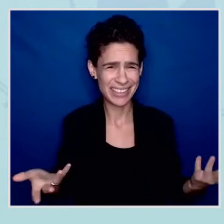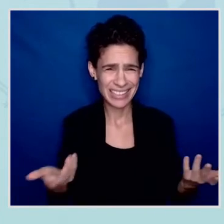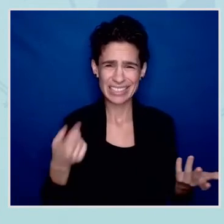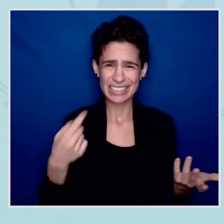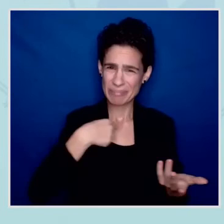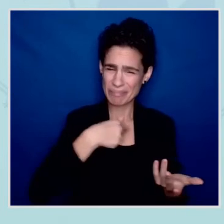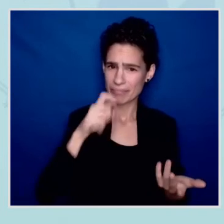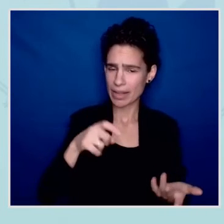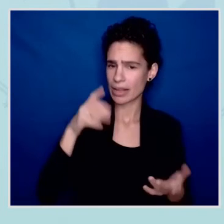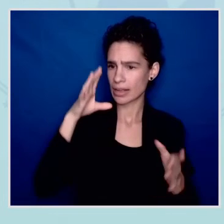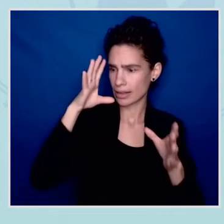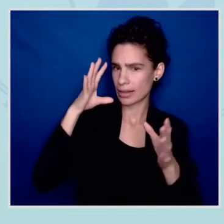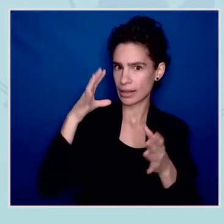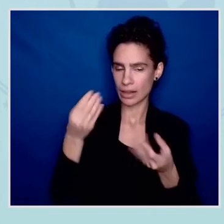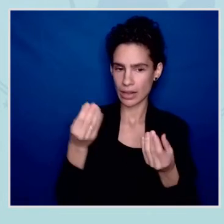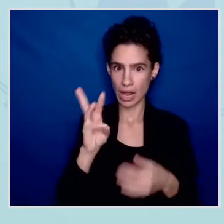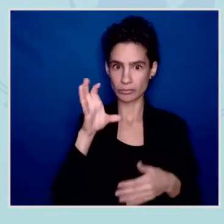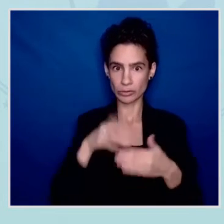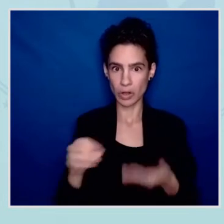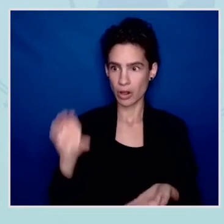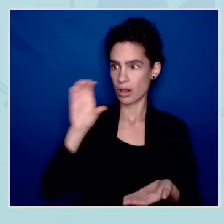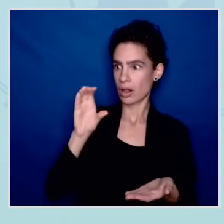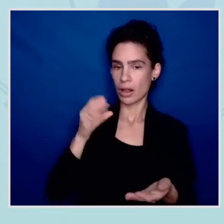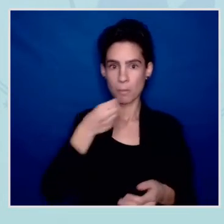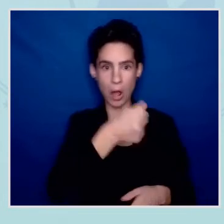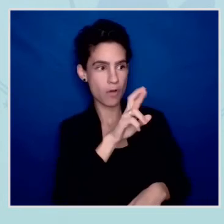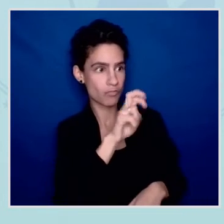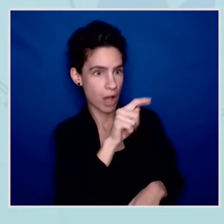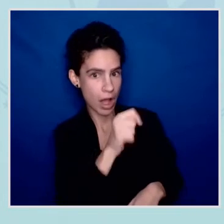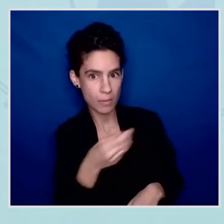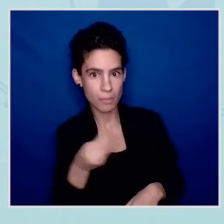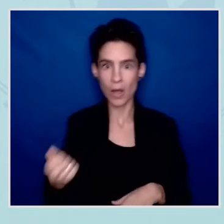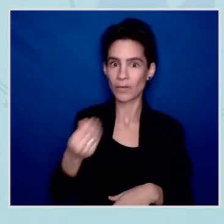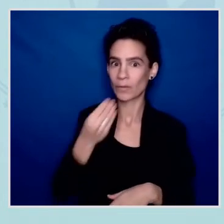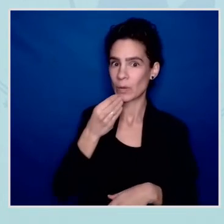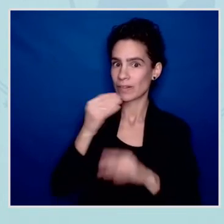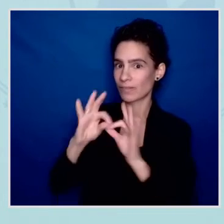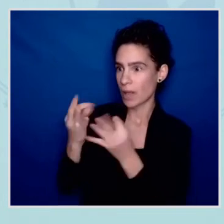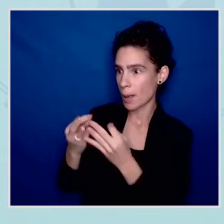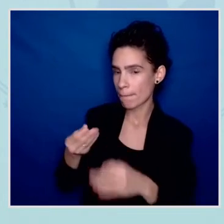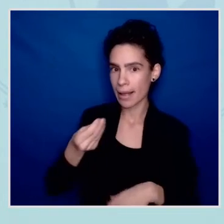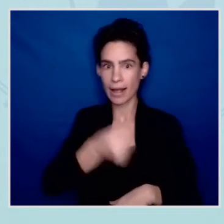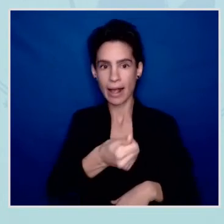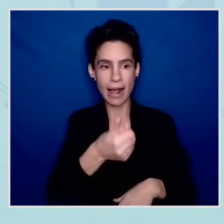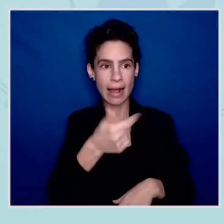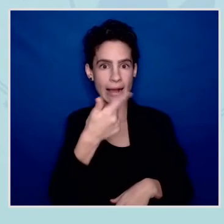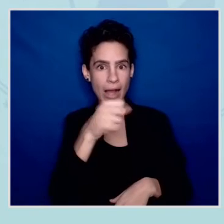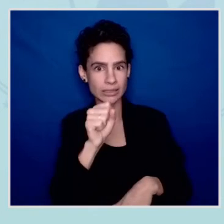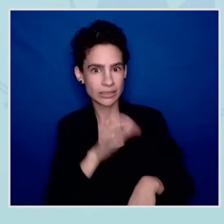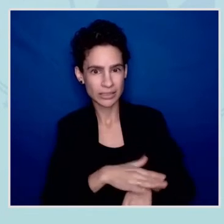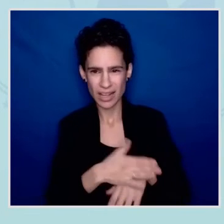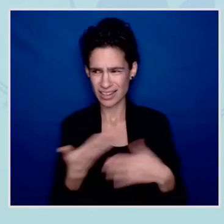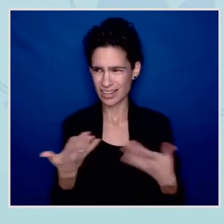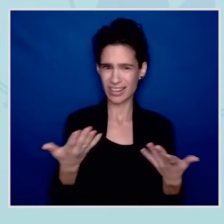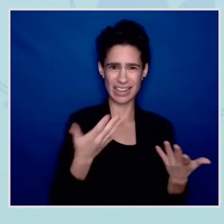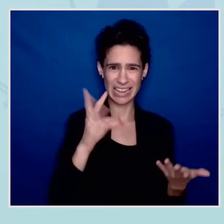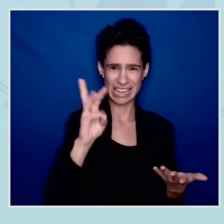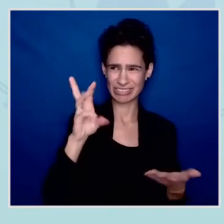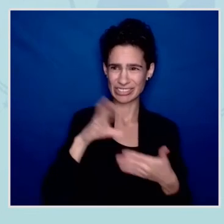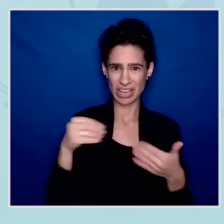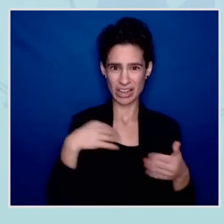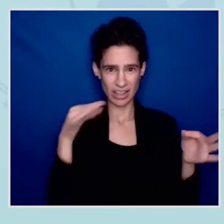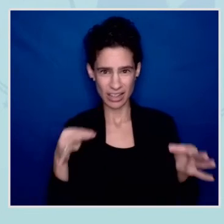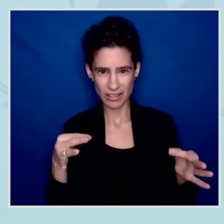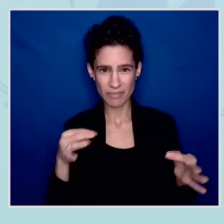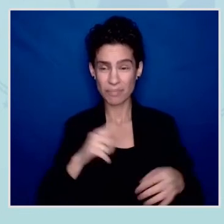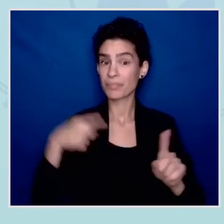THE JOB OF GETTING PEOPLE THE